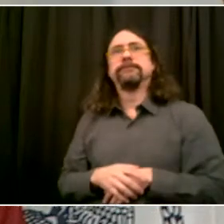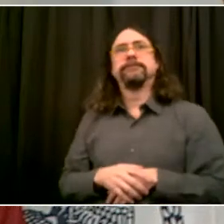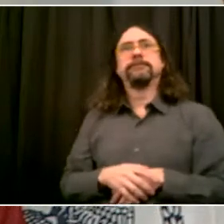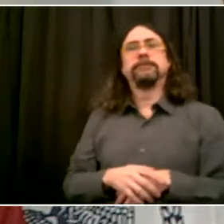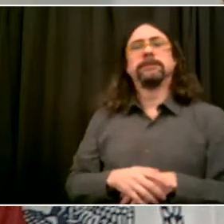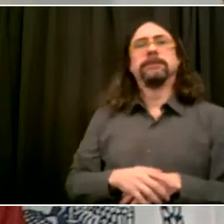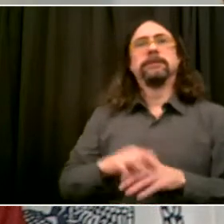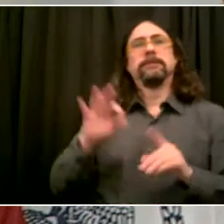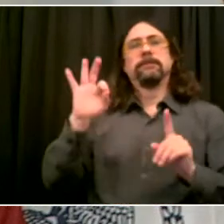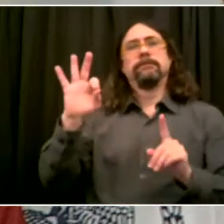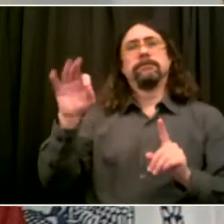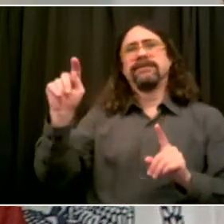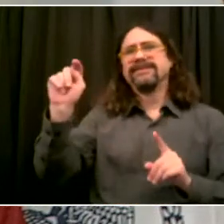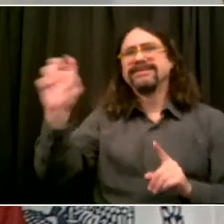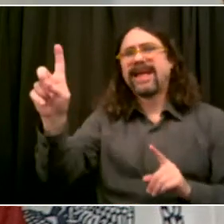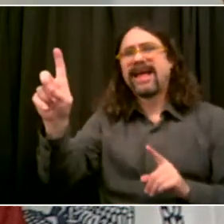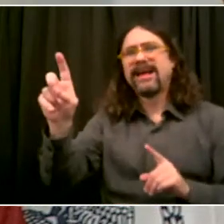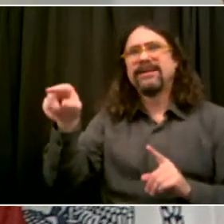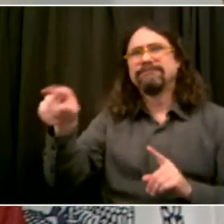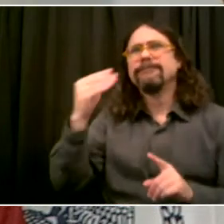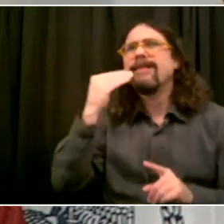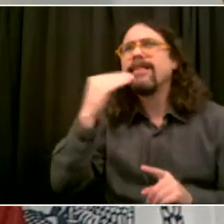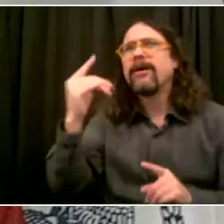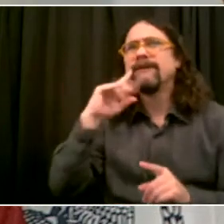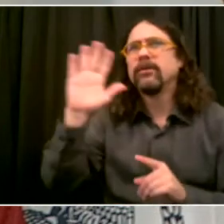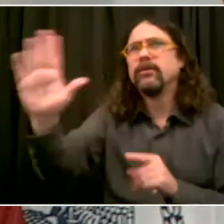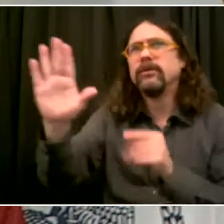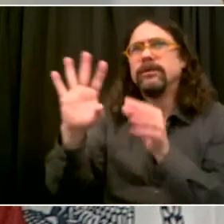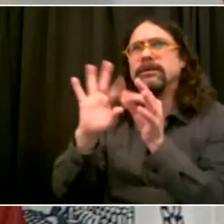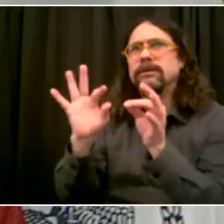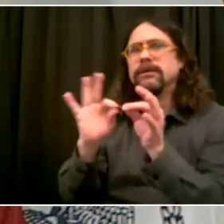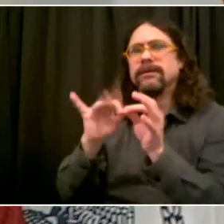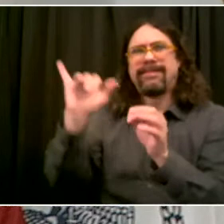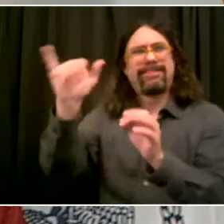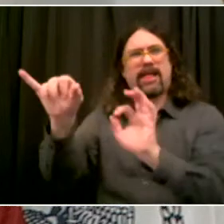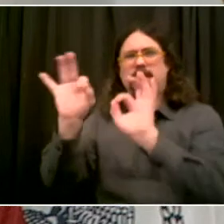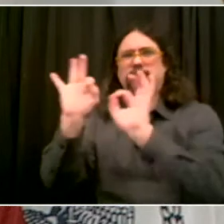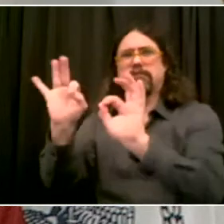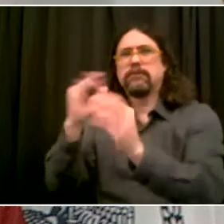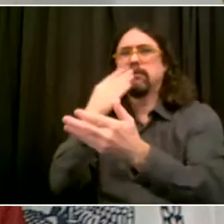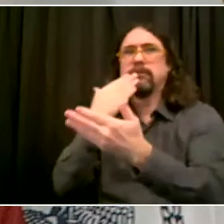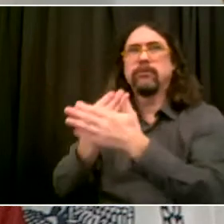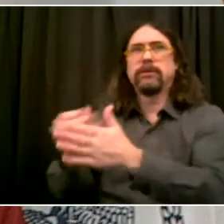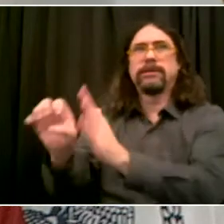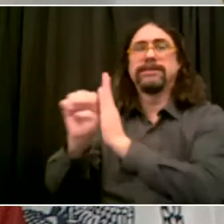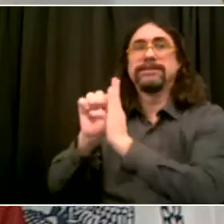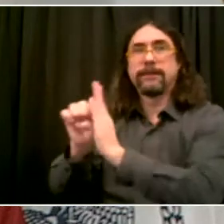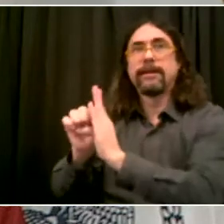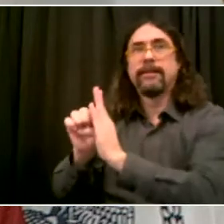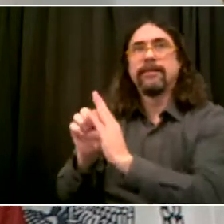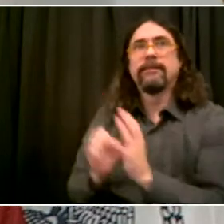BRONX. TED, THAT'S A GREAT SERVICE, I KNOW IT'S BEEN INCREDIBLY HELPFUL.